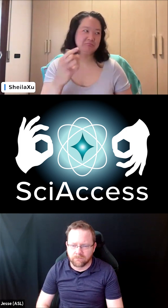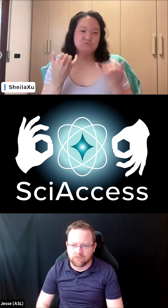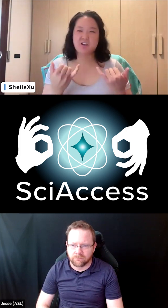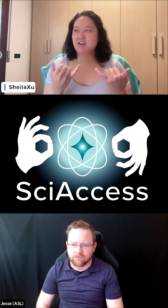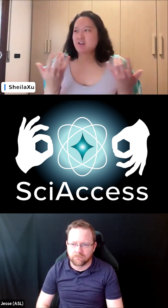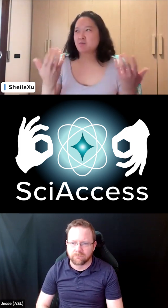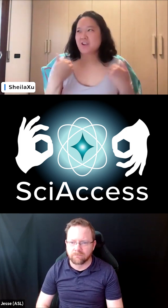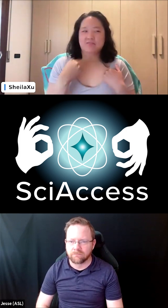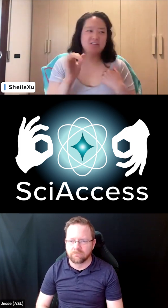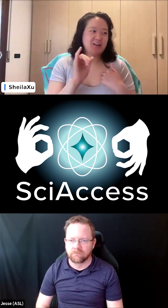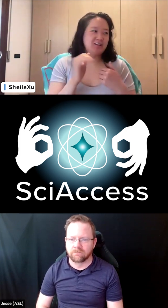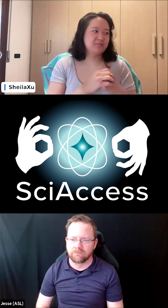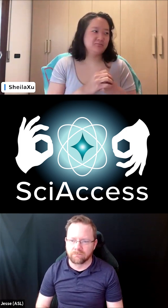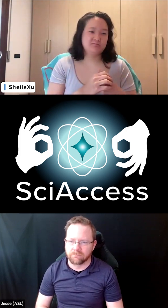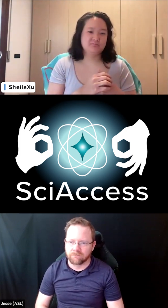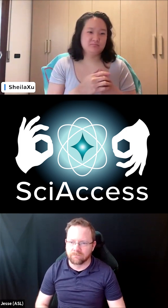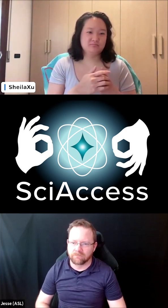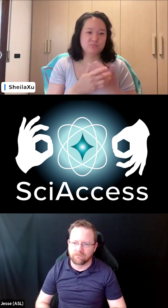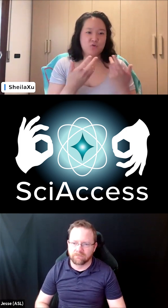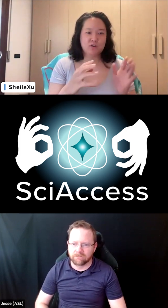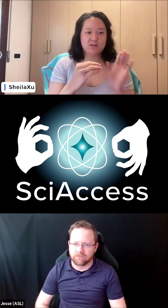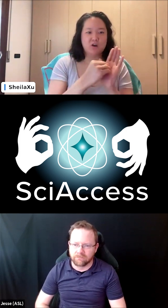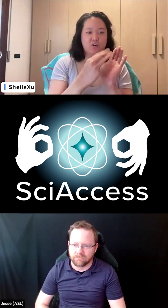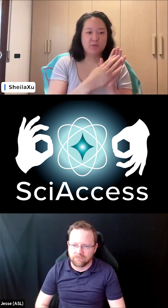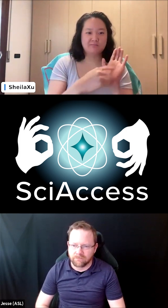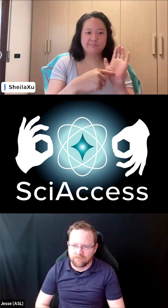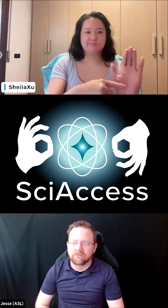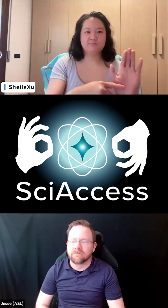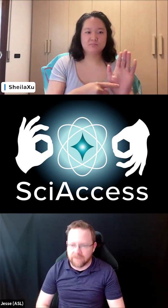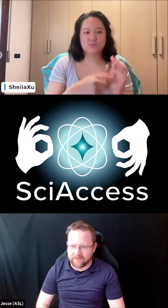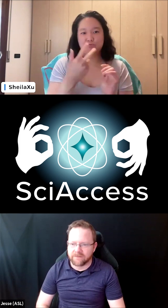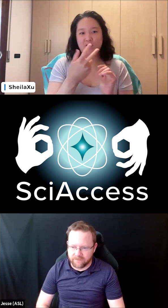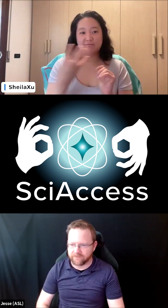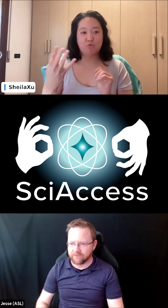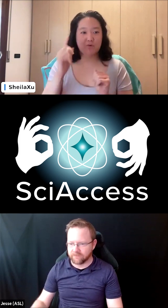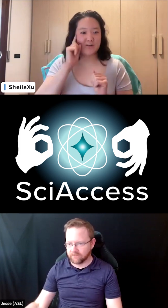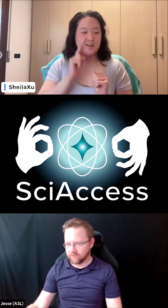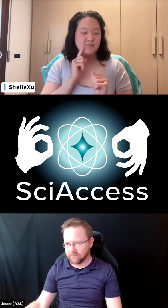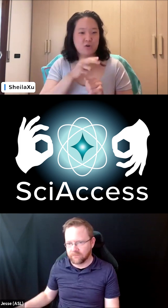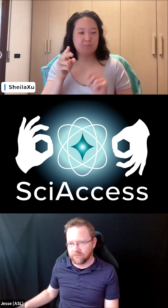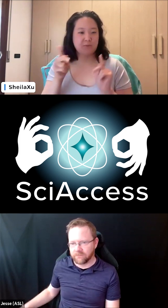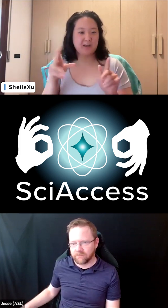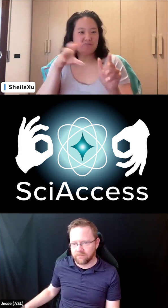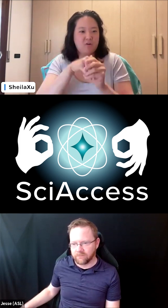So we may be only have three or four Deaf individuals